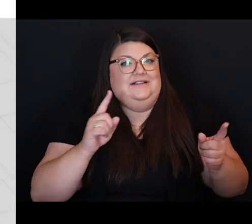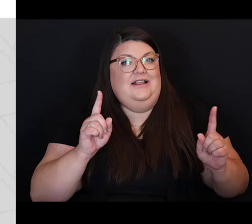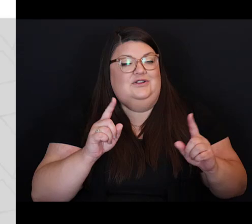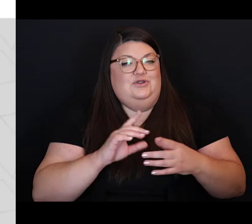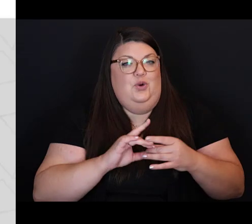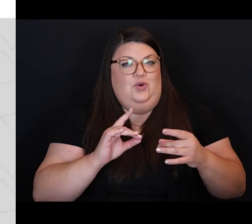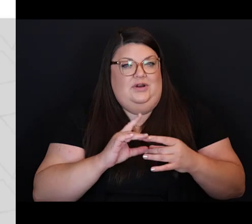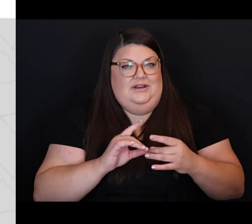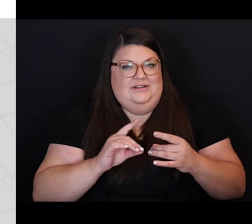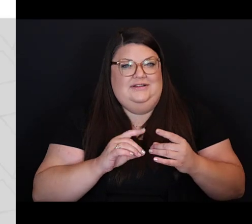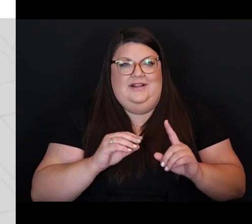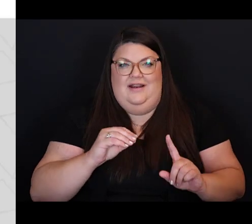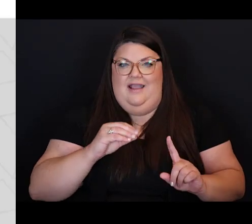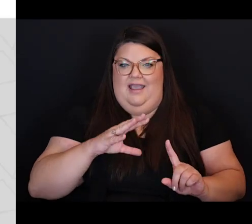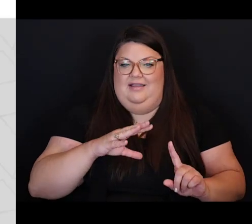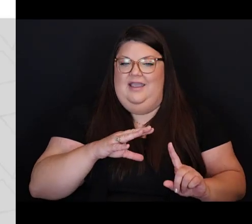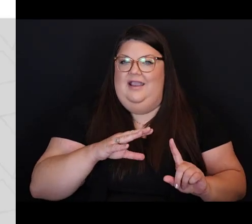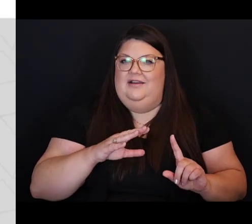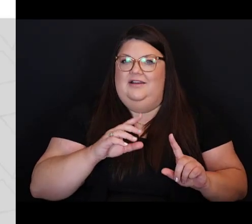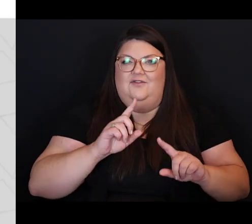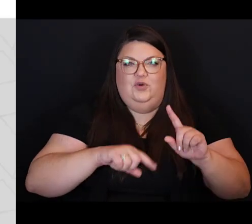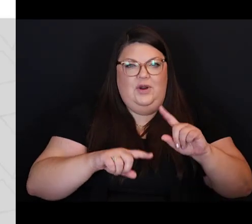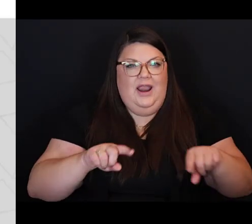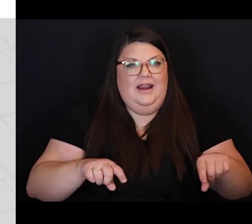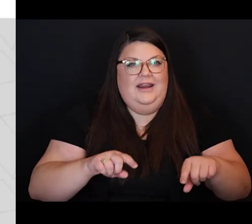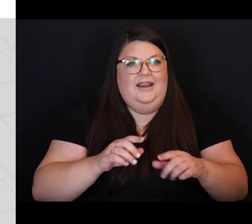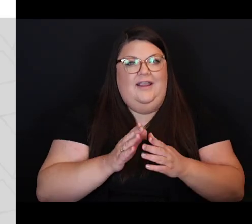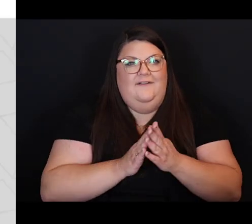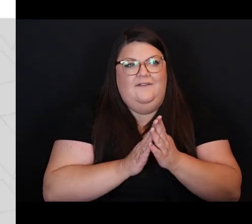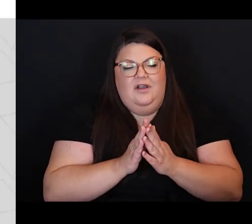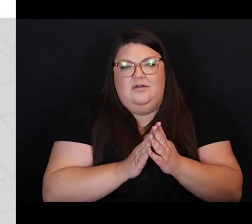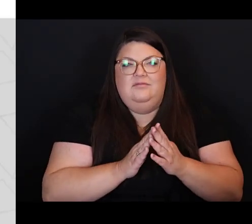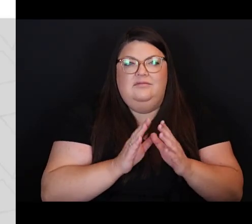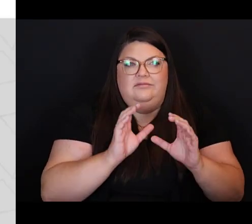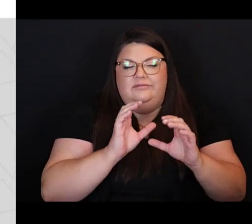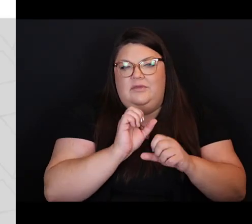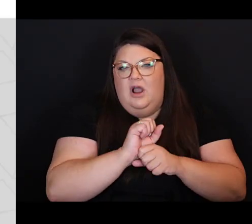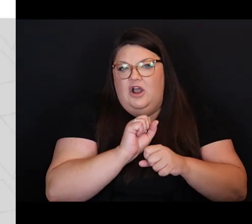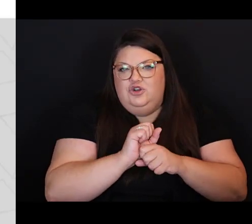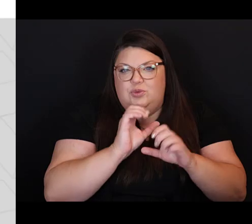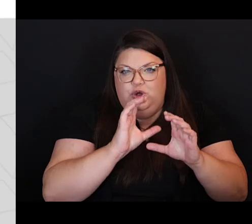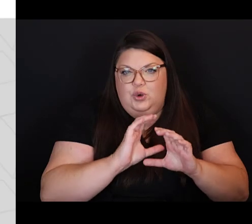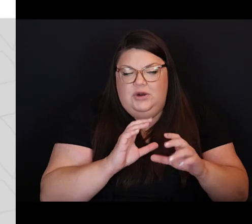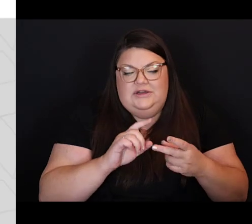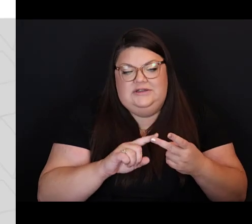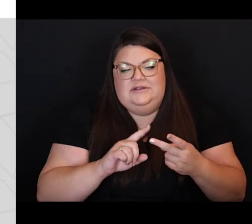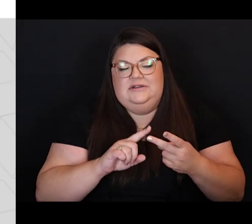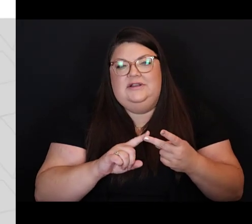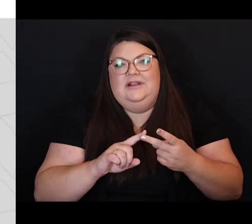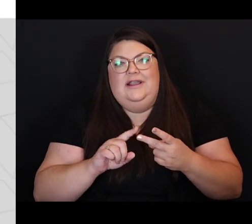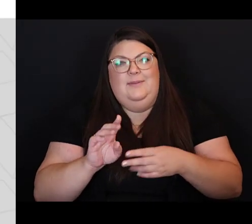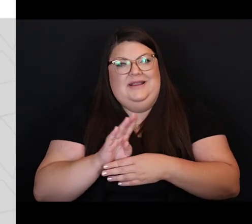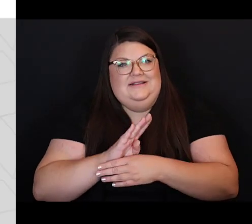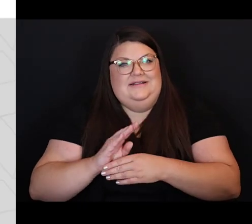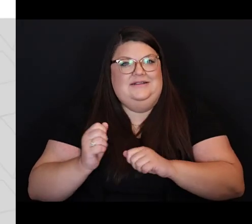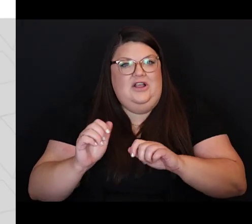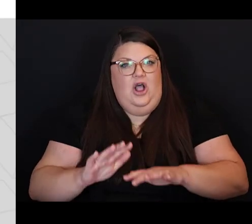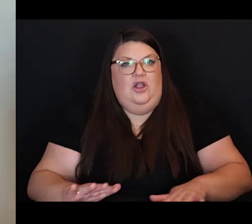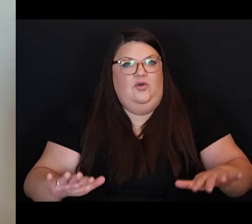and these highlight a variety of entrepreneurs and businesses from all across the country.